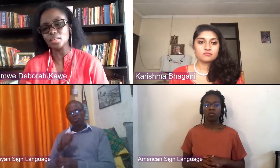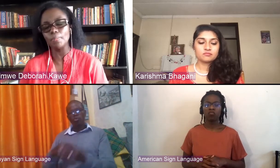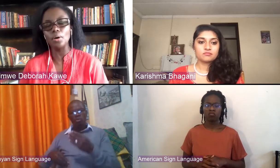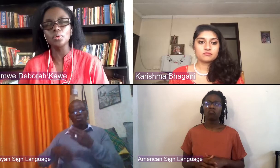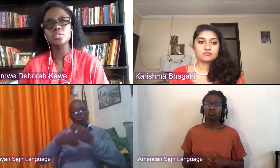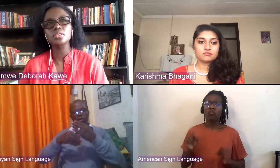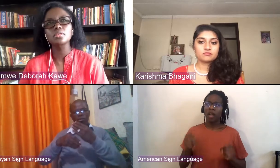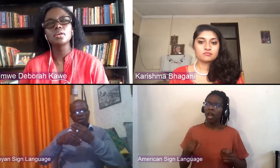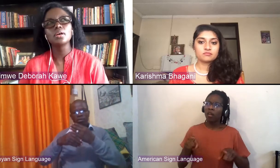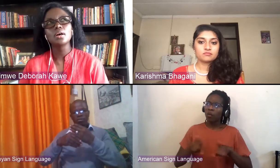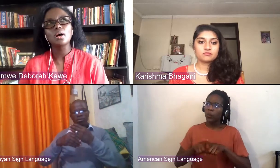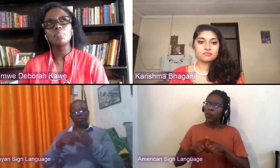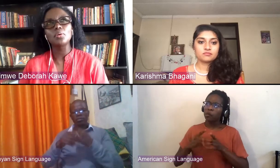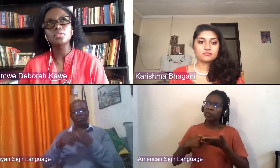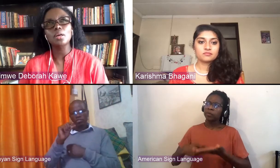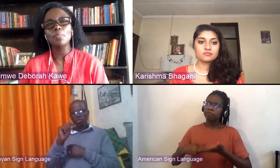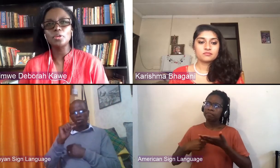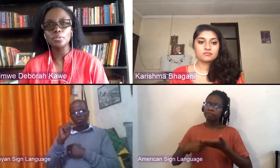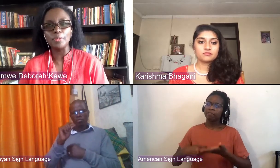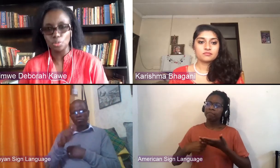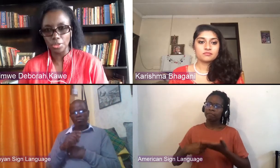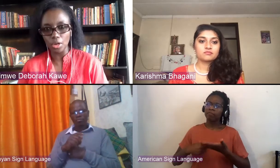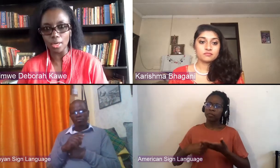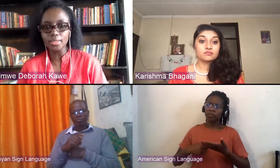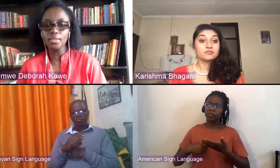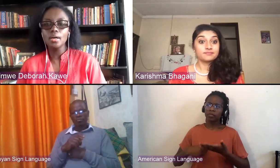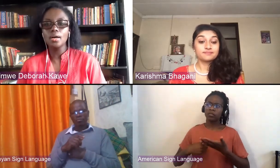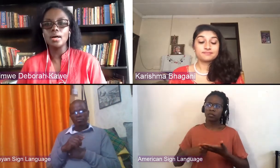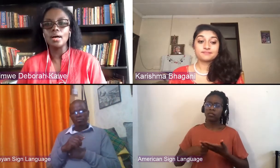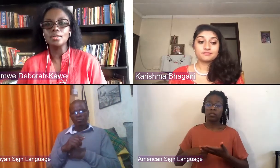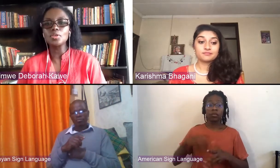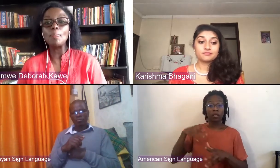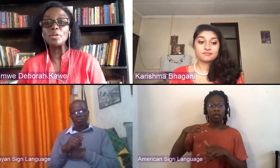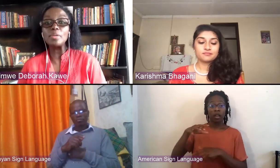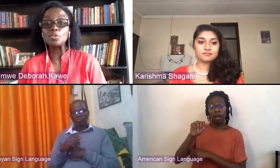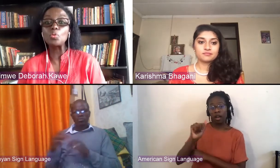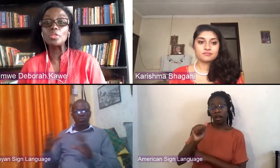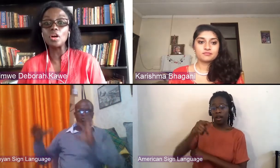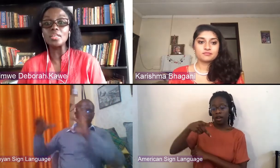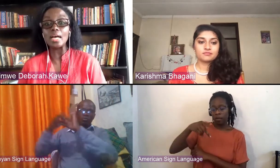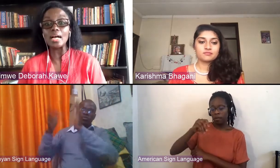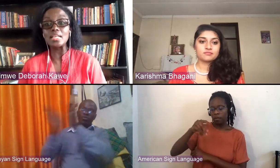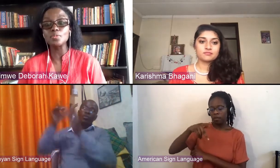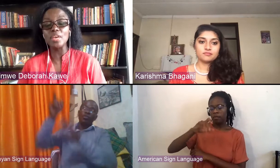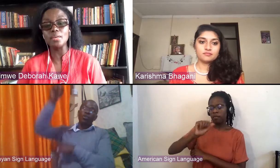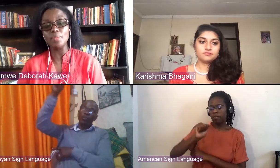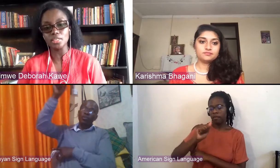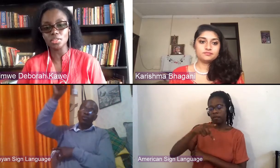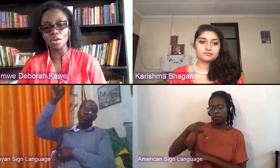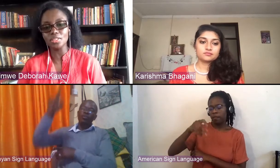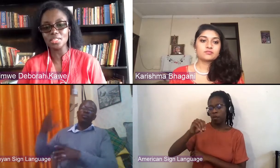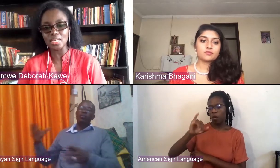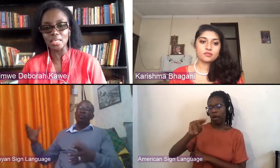about Appointment With God. So Appointment With God has many songs in it.